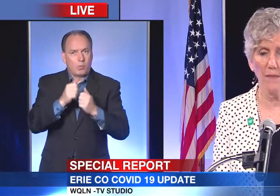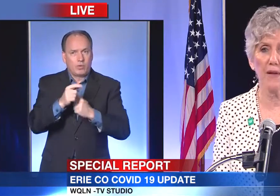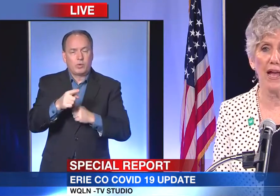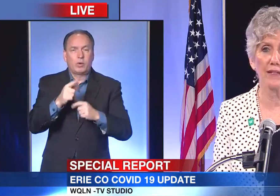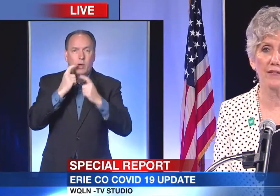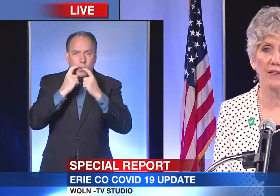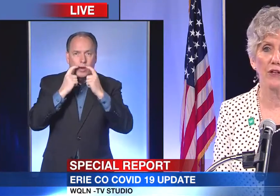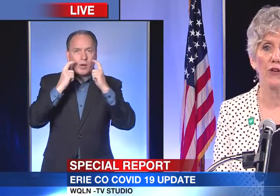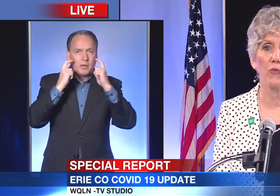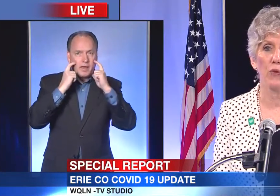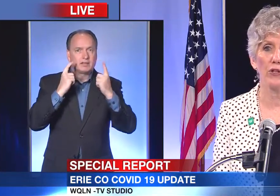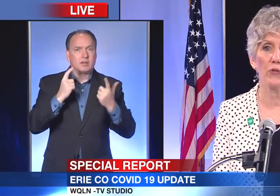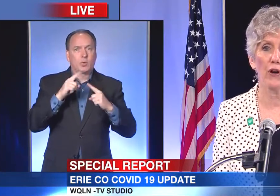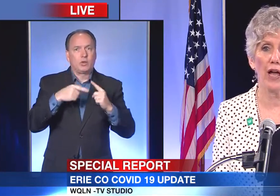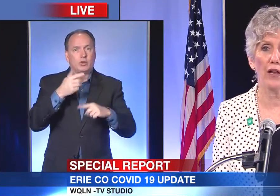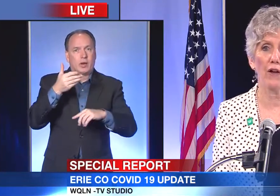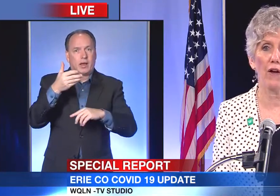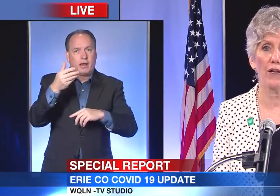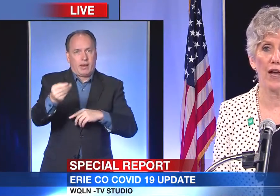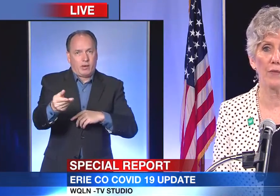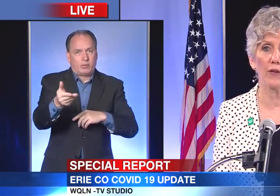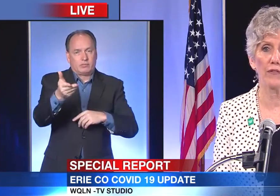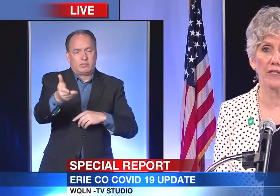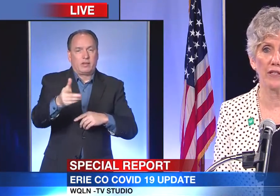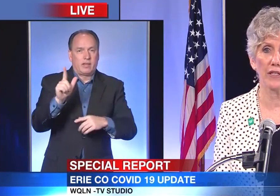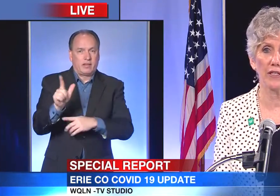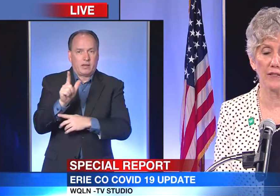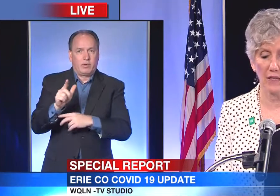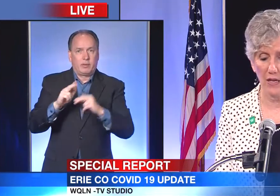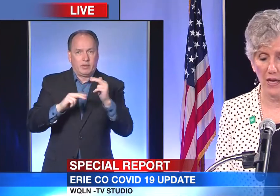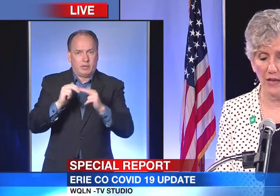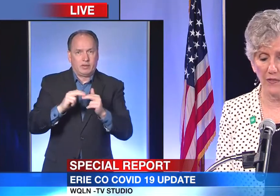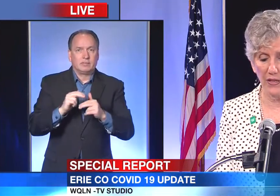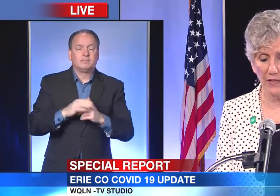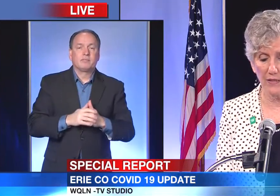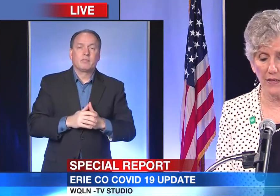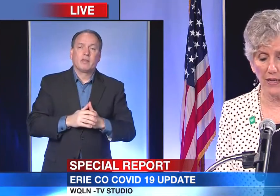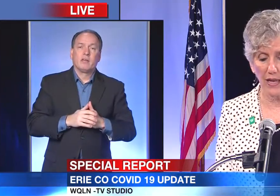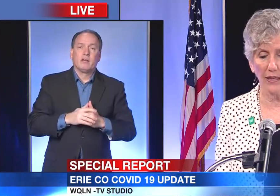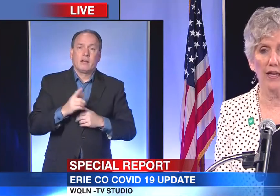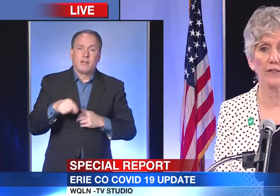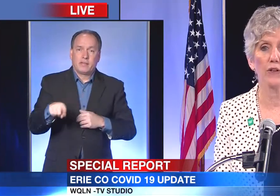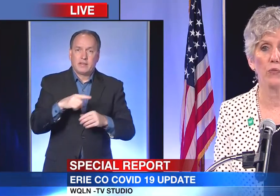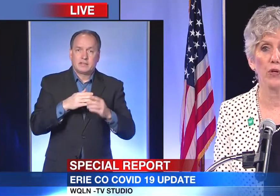WHO DOES NOT LIVE IN YOUR OWN HOME WITH YOU AND TO WEAR A MASK WHEN YOU ARE AT OUR LIBRARY